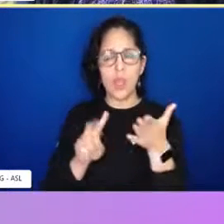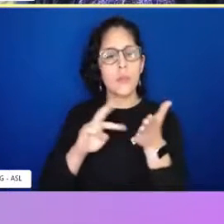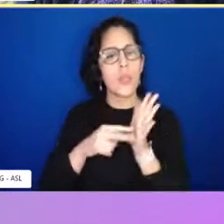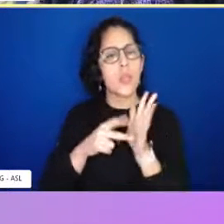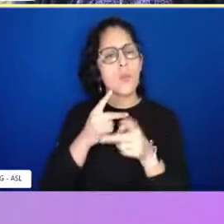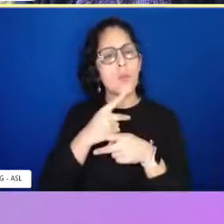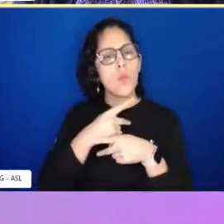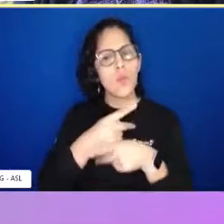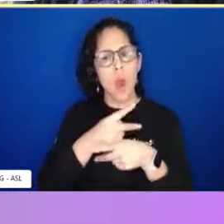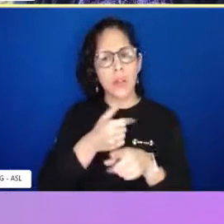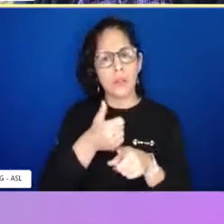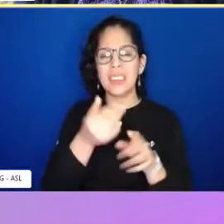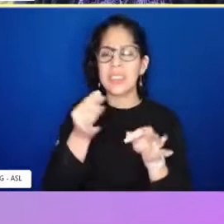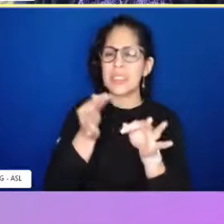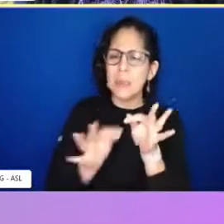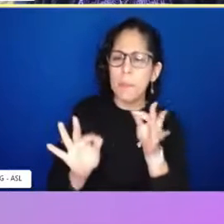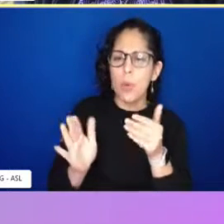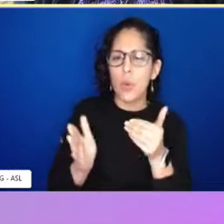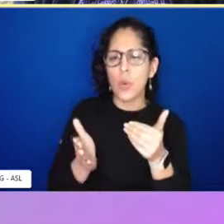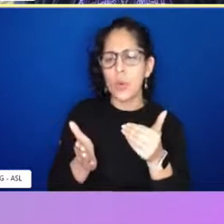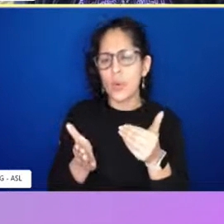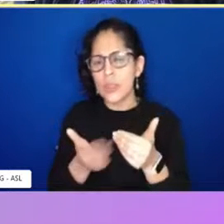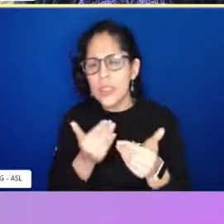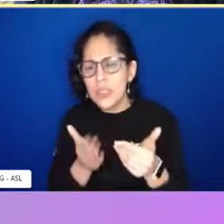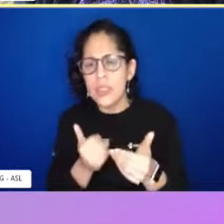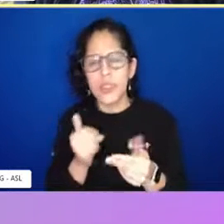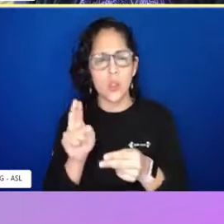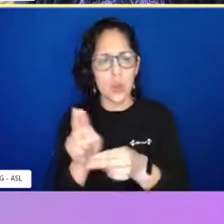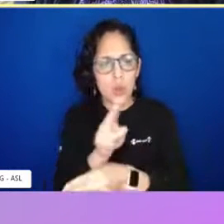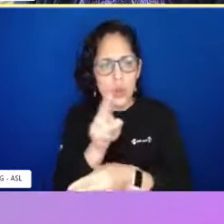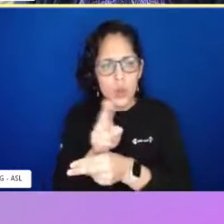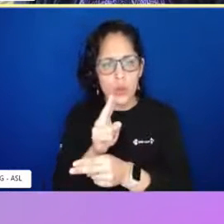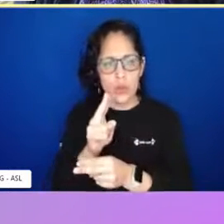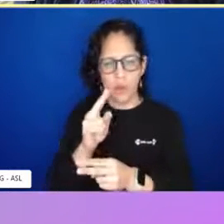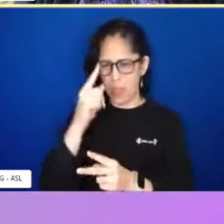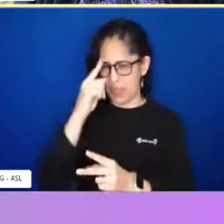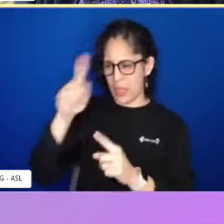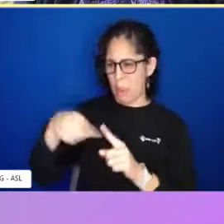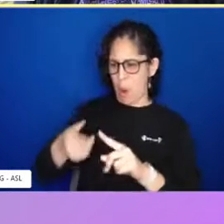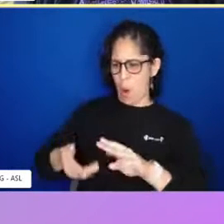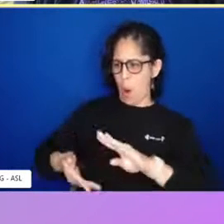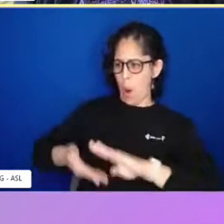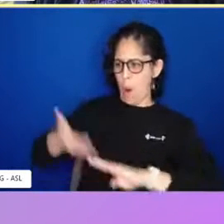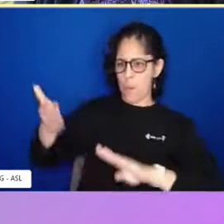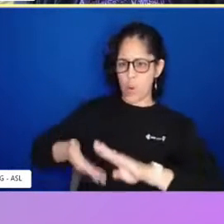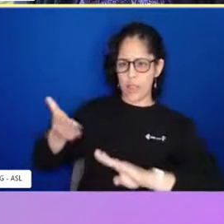moving to usable design, we see that it starts to create products that are easy, efficient, to use focusing on